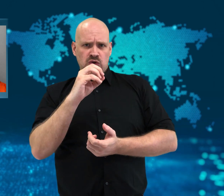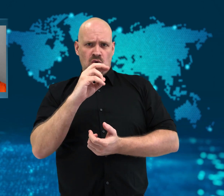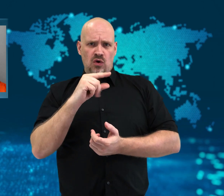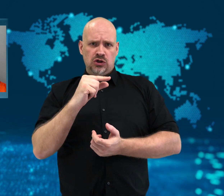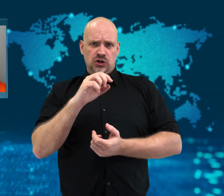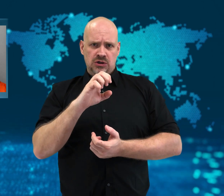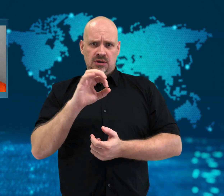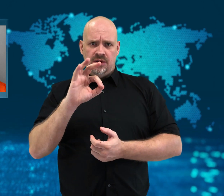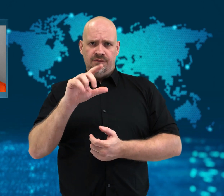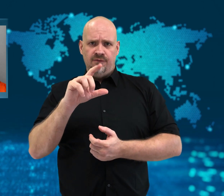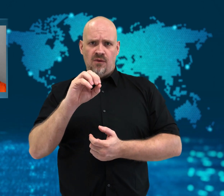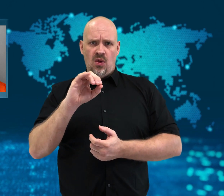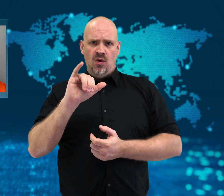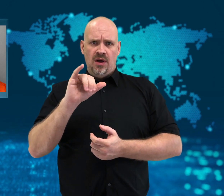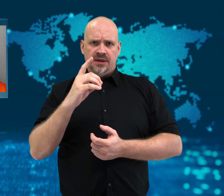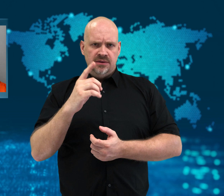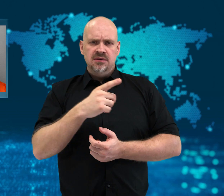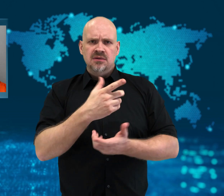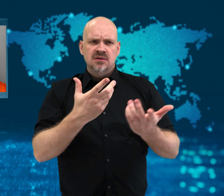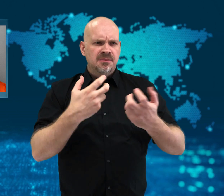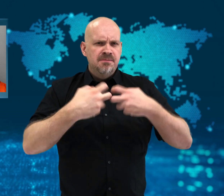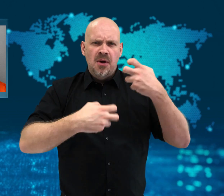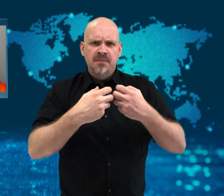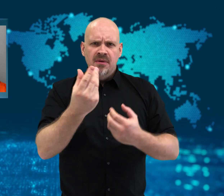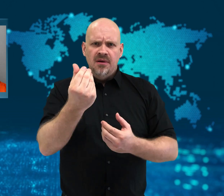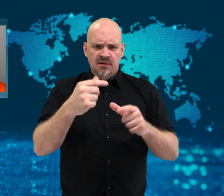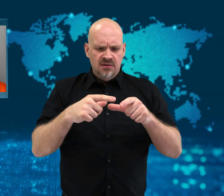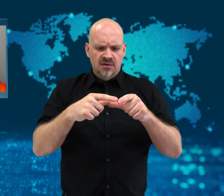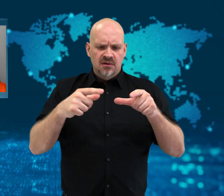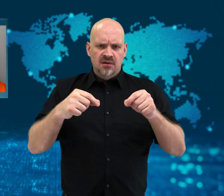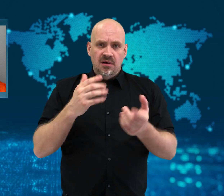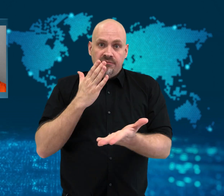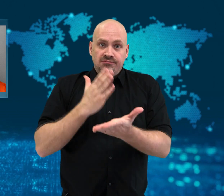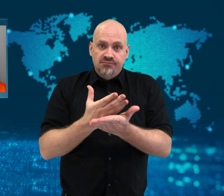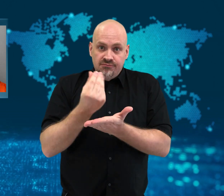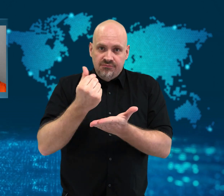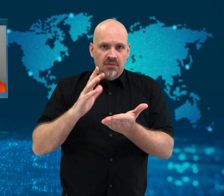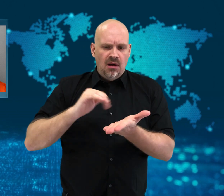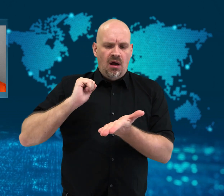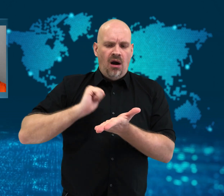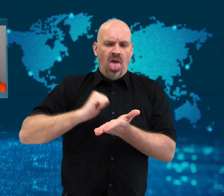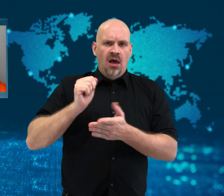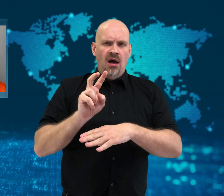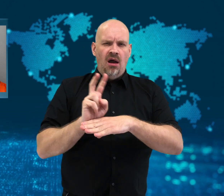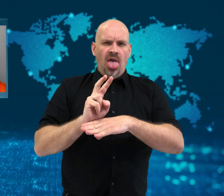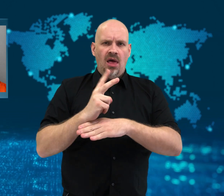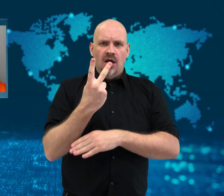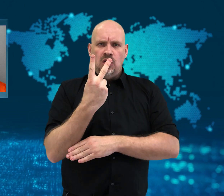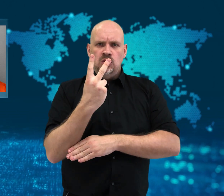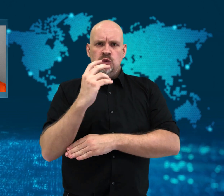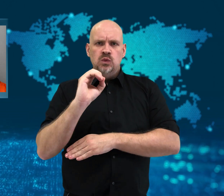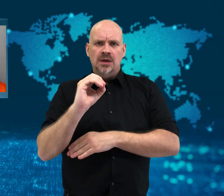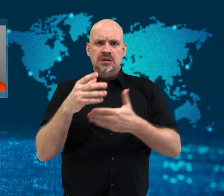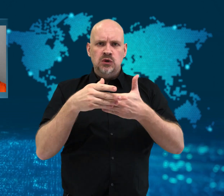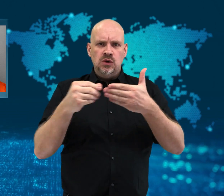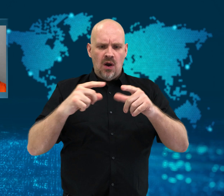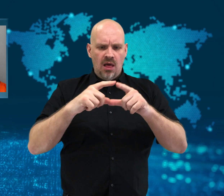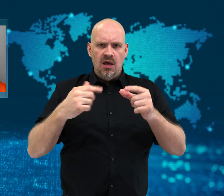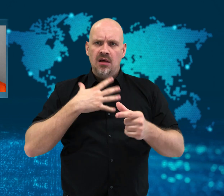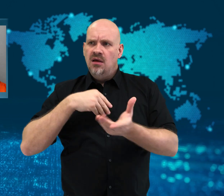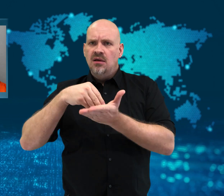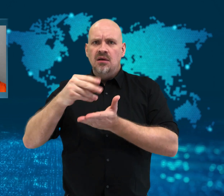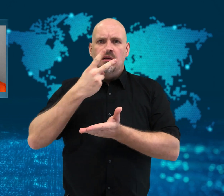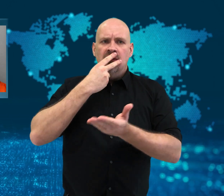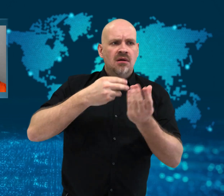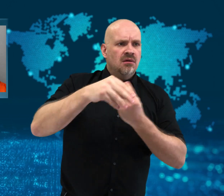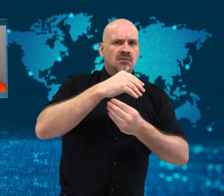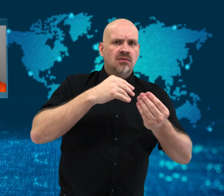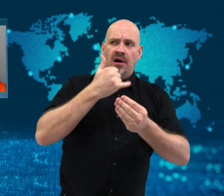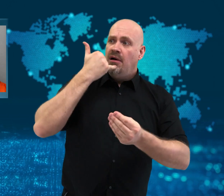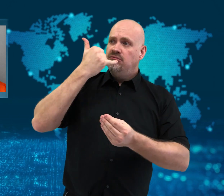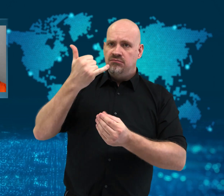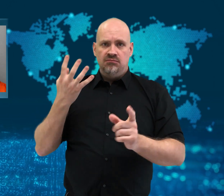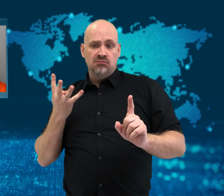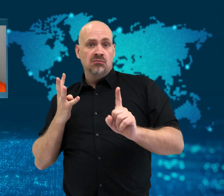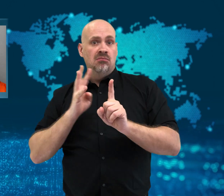The prosecution urged the jury to focus on a video of Chauvin,